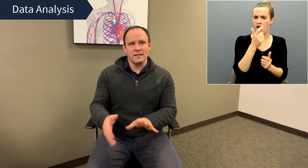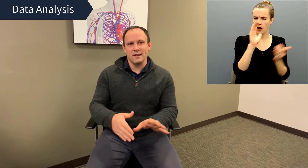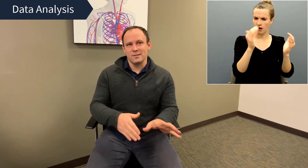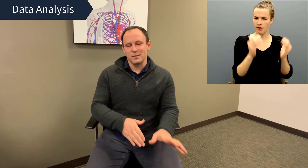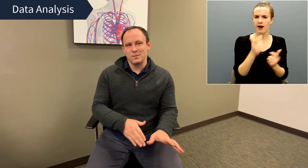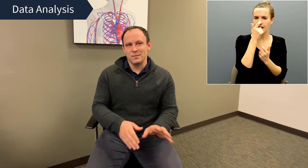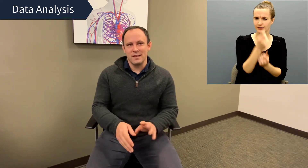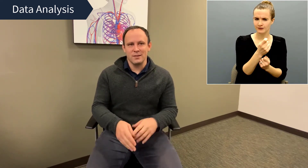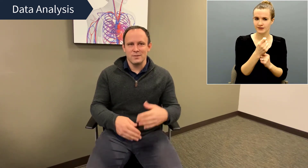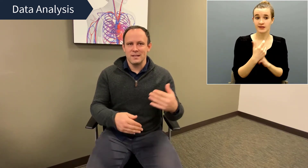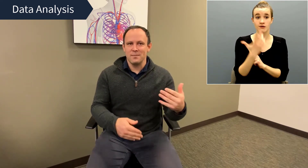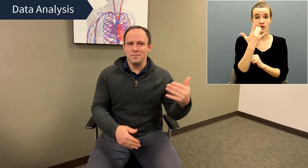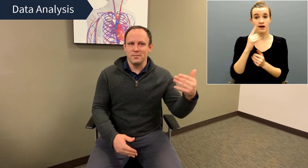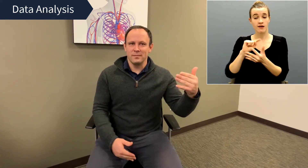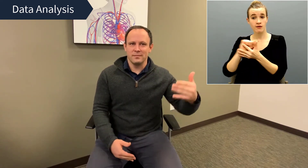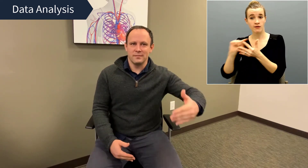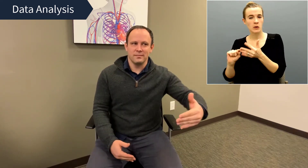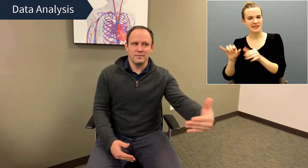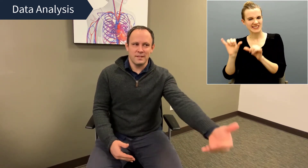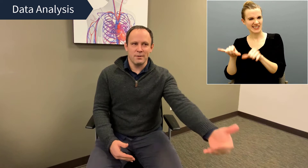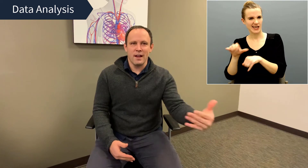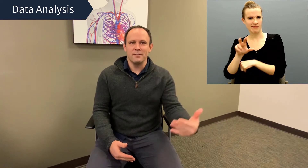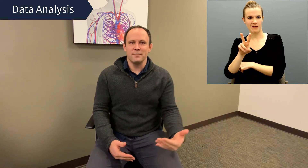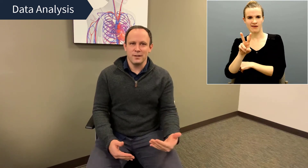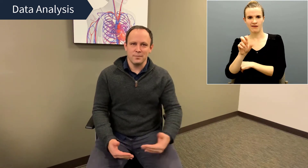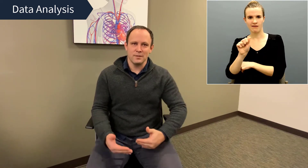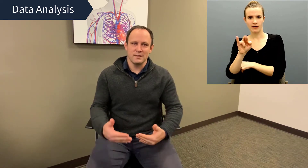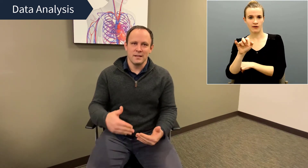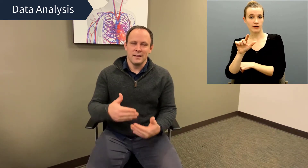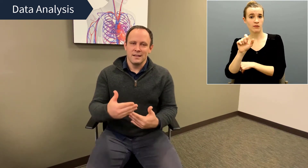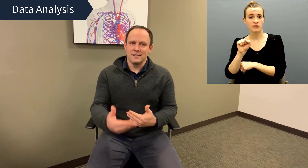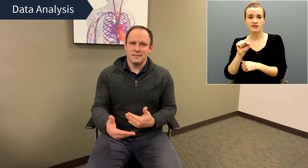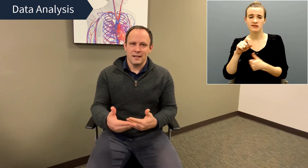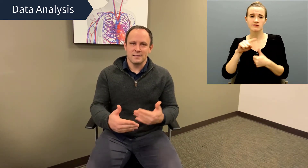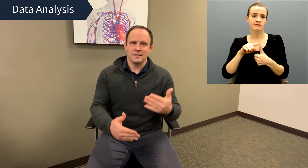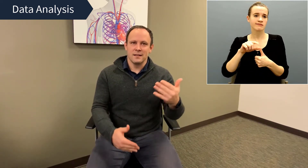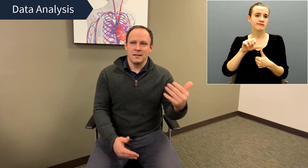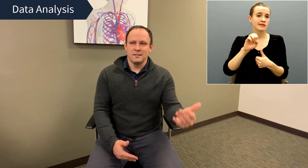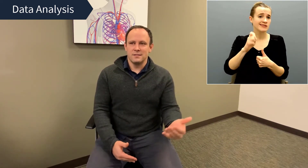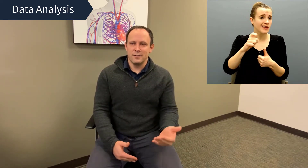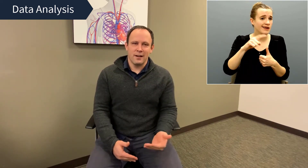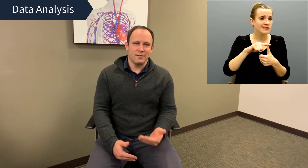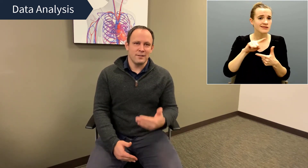could then also take those same demographic variables: sex, geographic